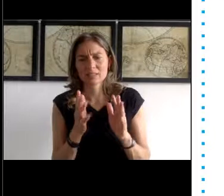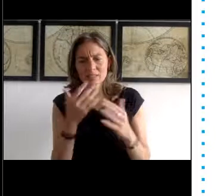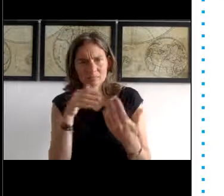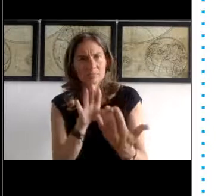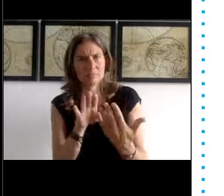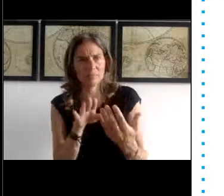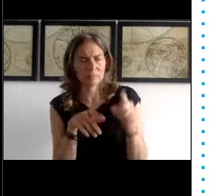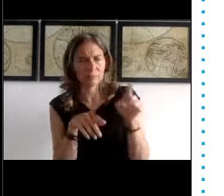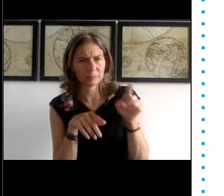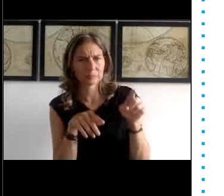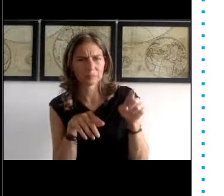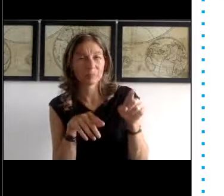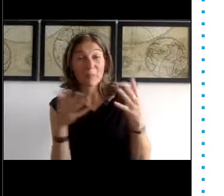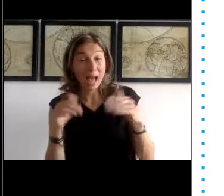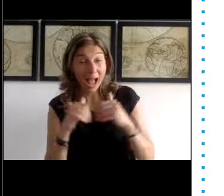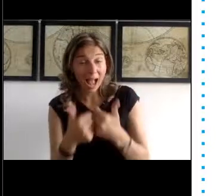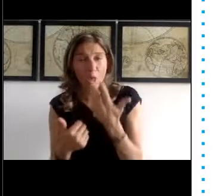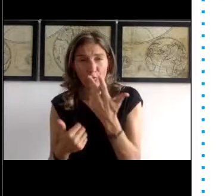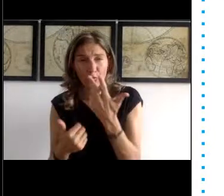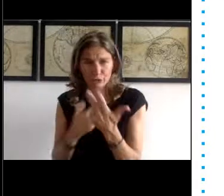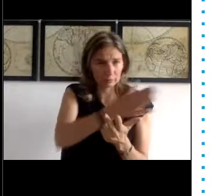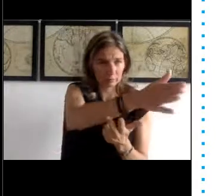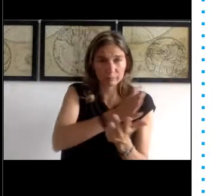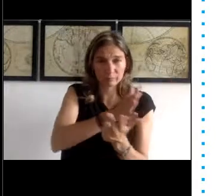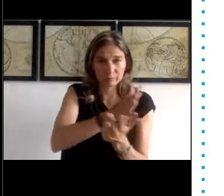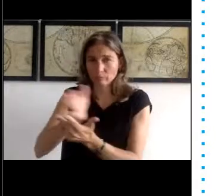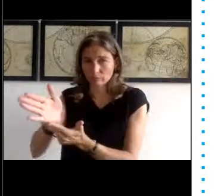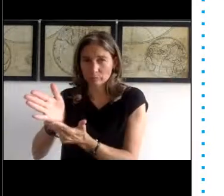for people with special needs in Newcastle.